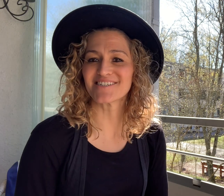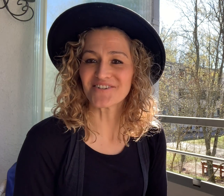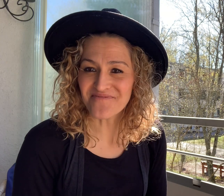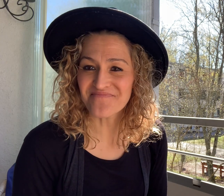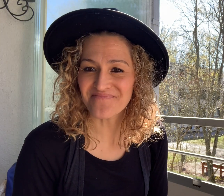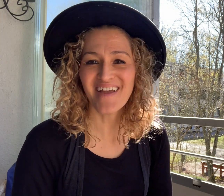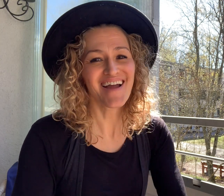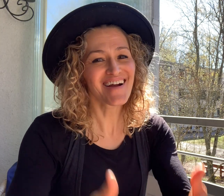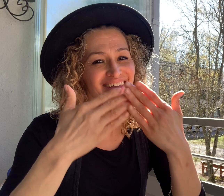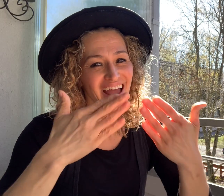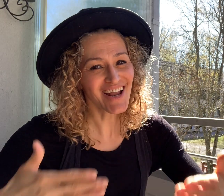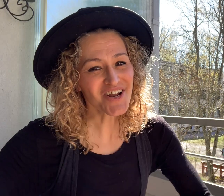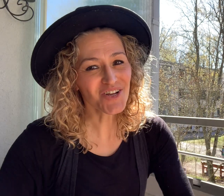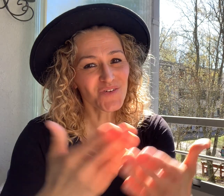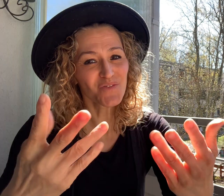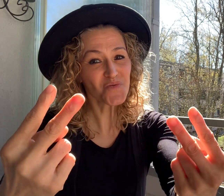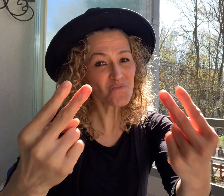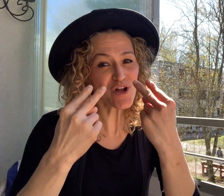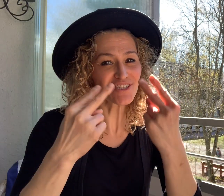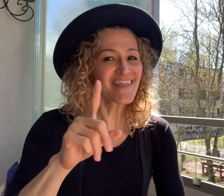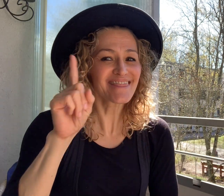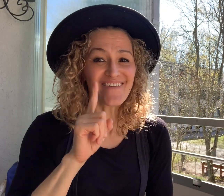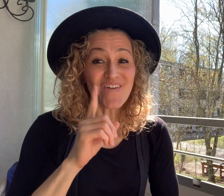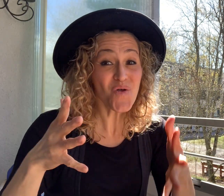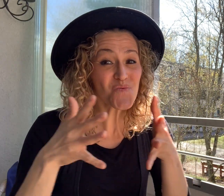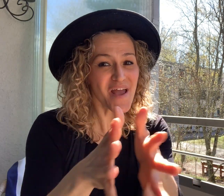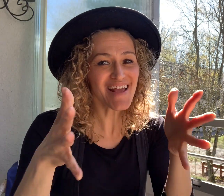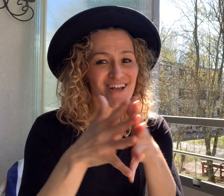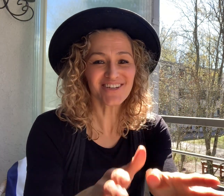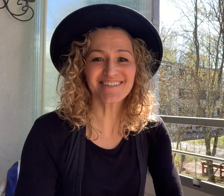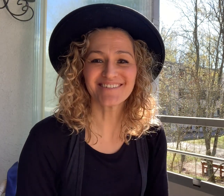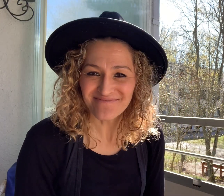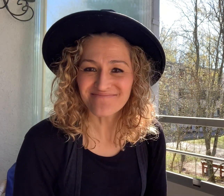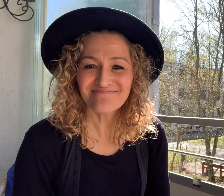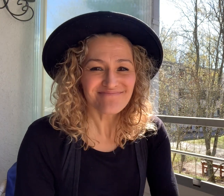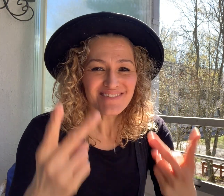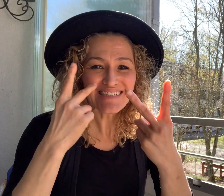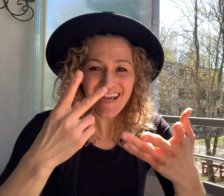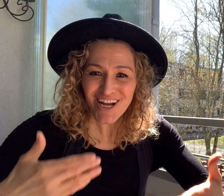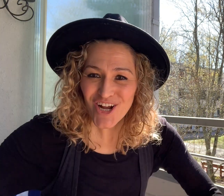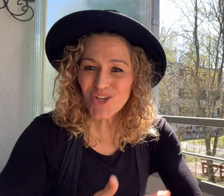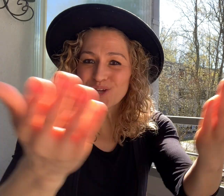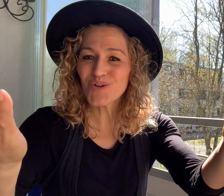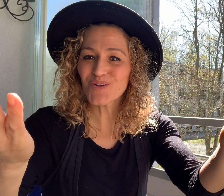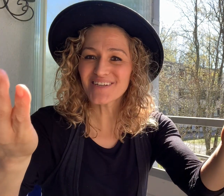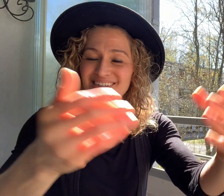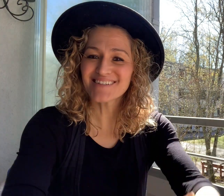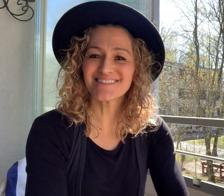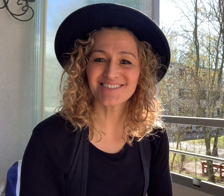Thank you for watching DeafWire! See you!